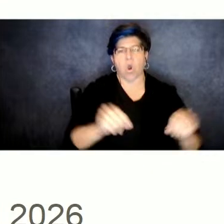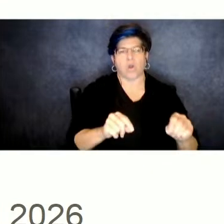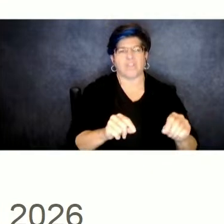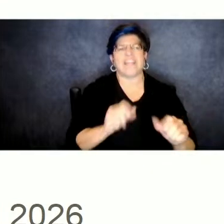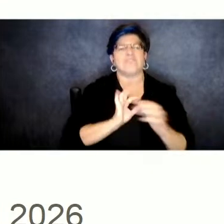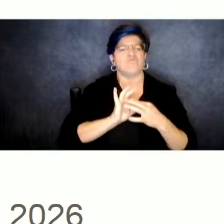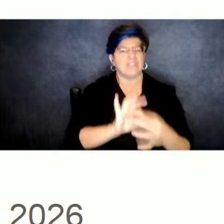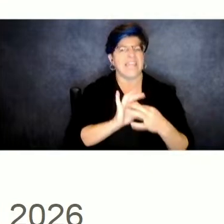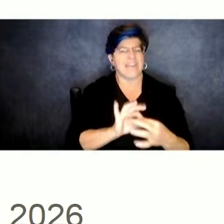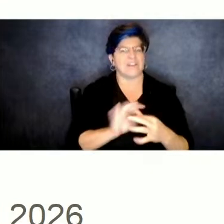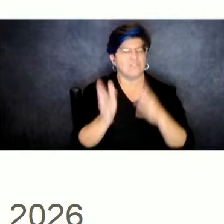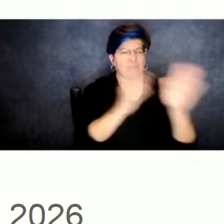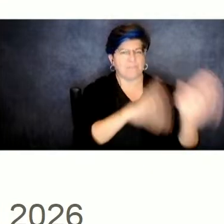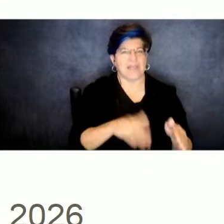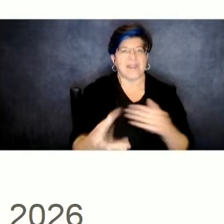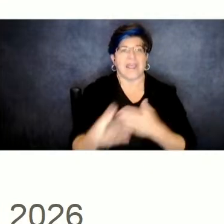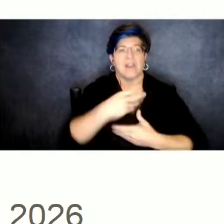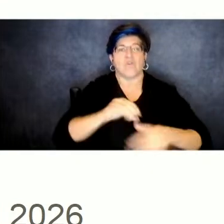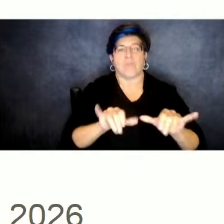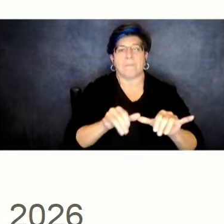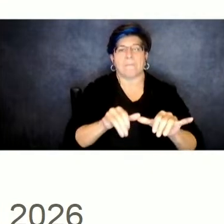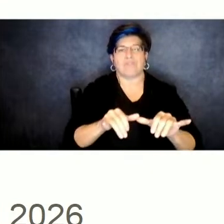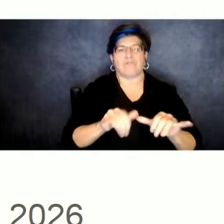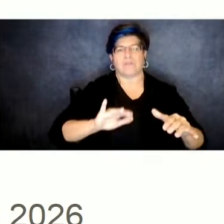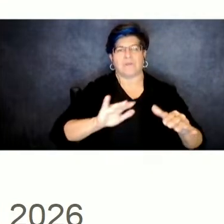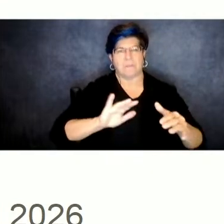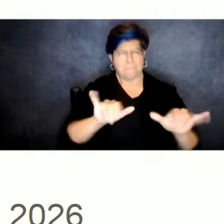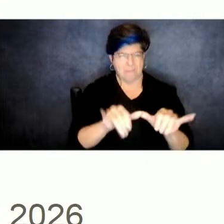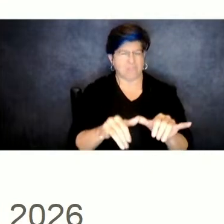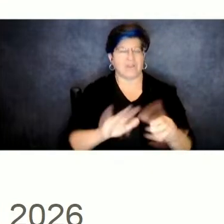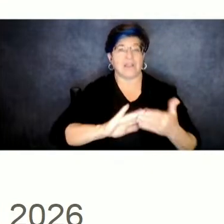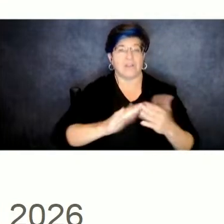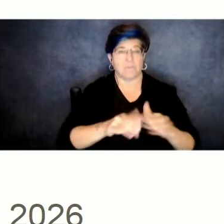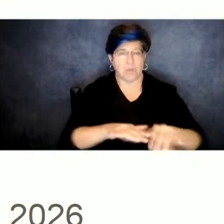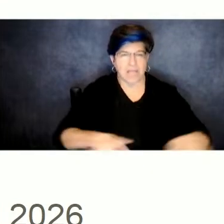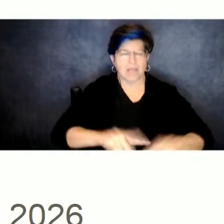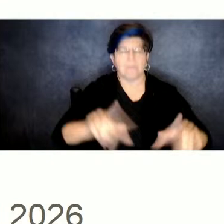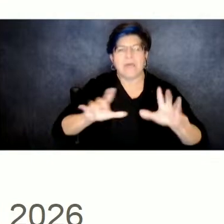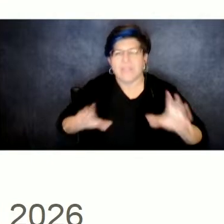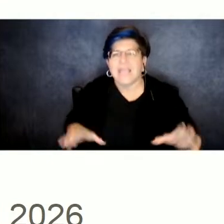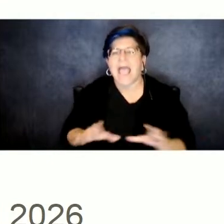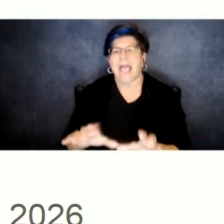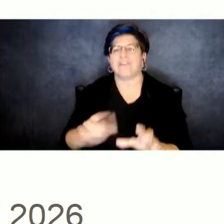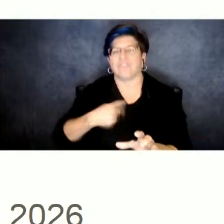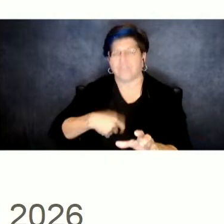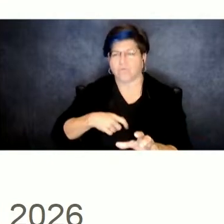ALONG WITH THE PLAN THAT HAS OUR METRICS THAT WE'RE